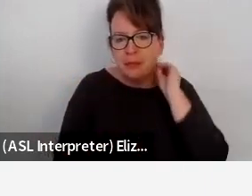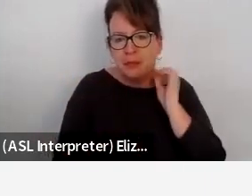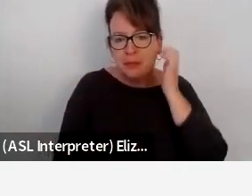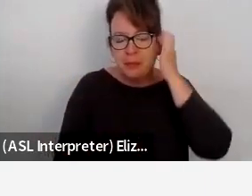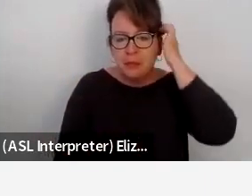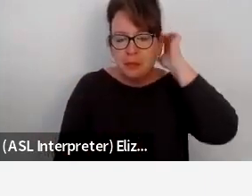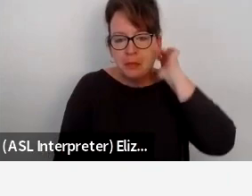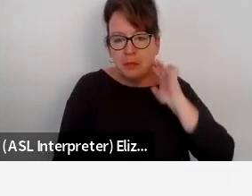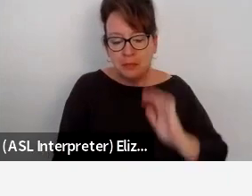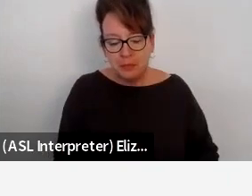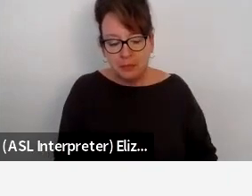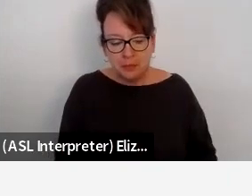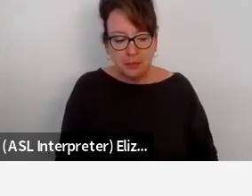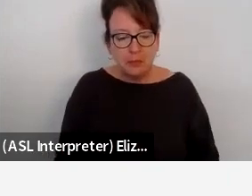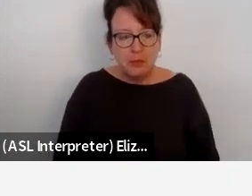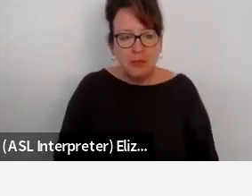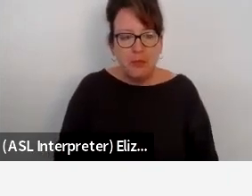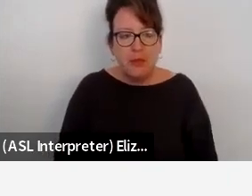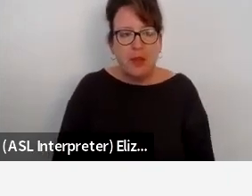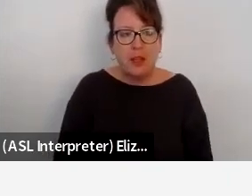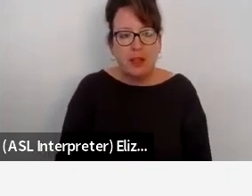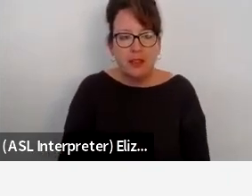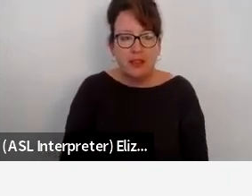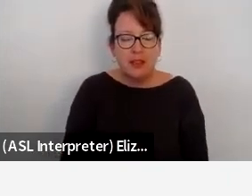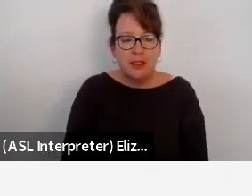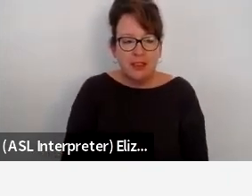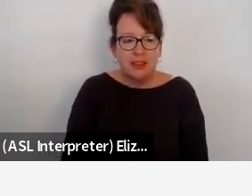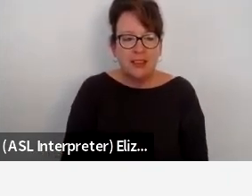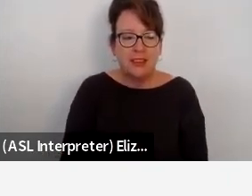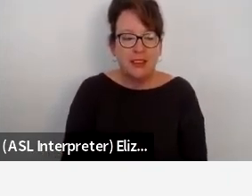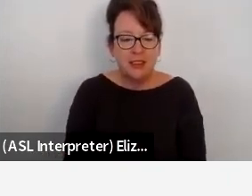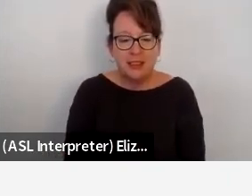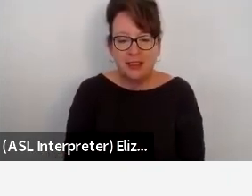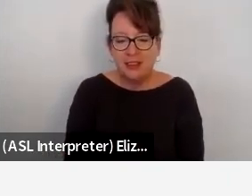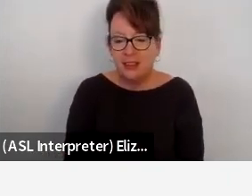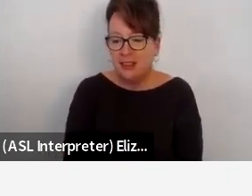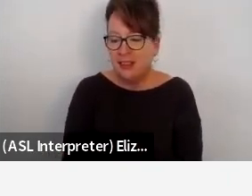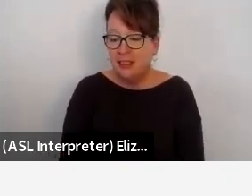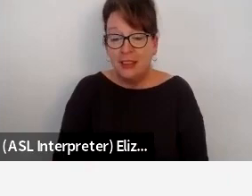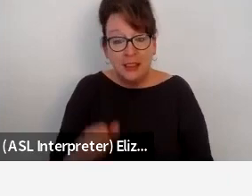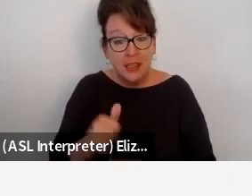questions on program design earlier. And thank you for now sharing your thoughts on additional